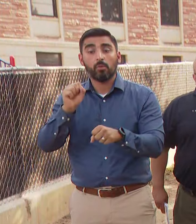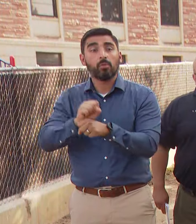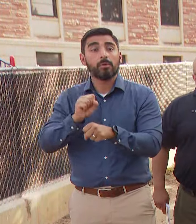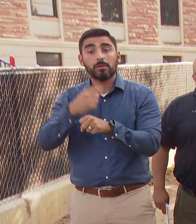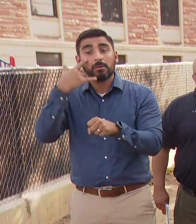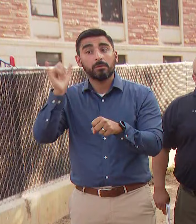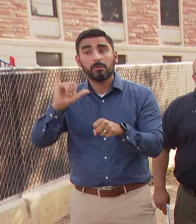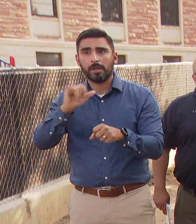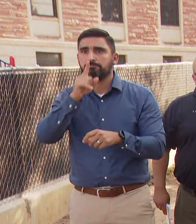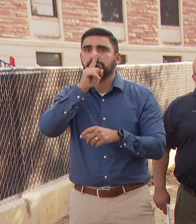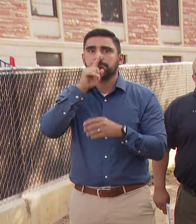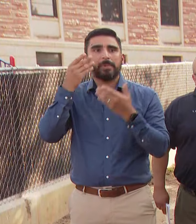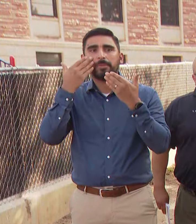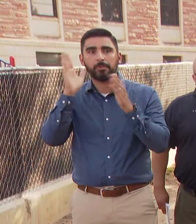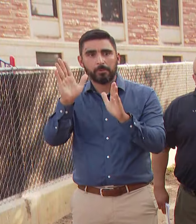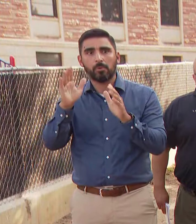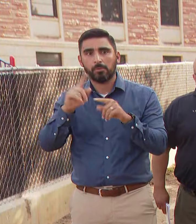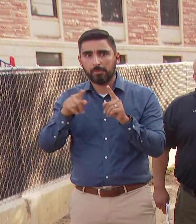but we are talking to them about how the fire started,